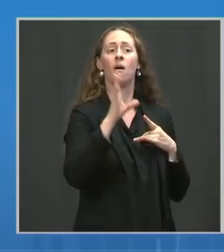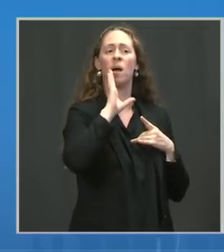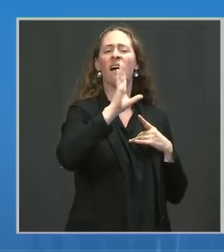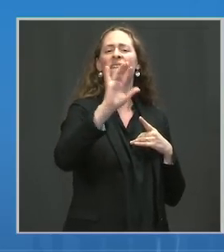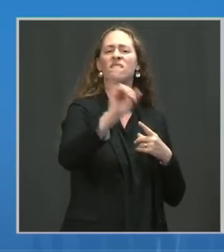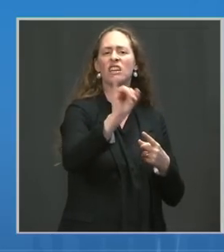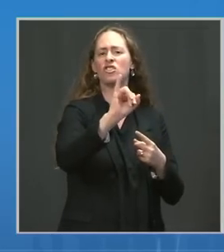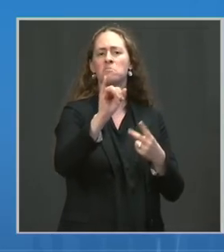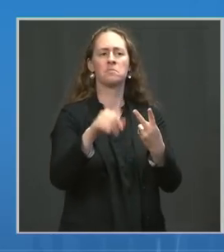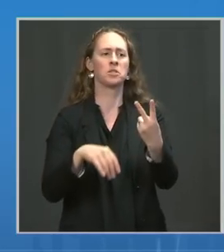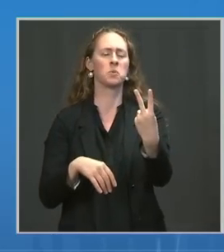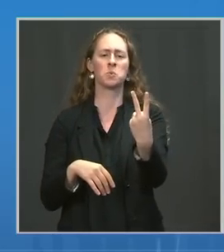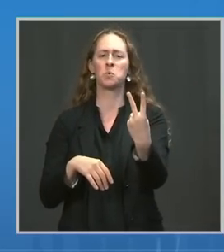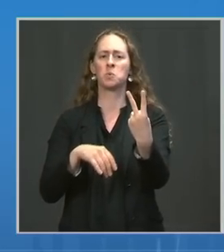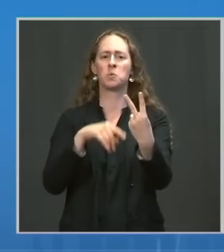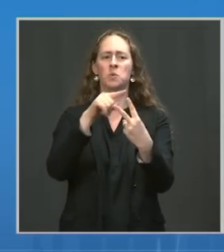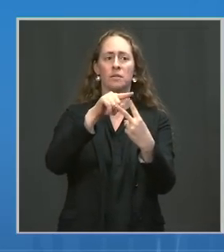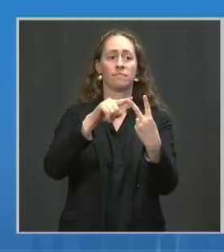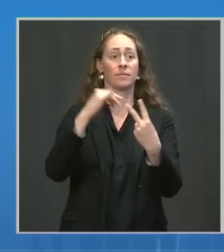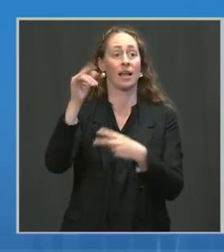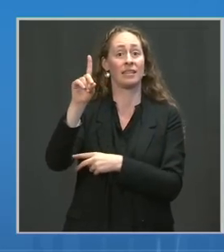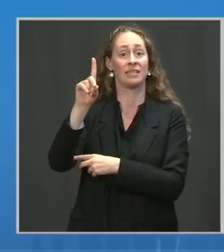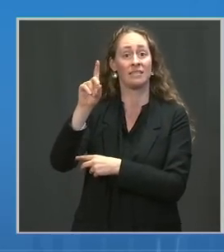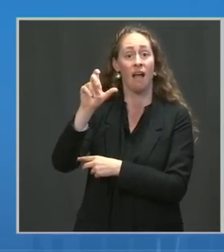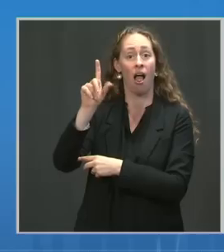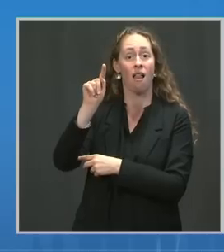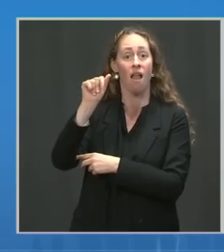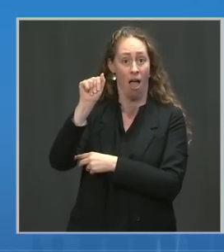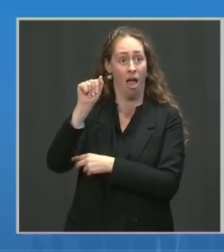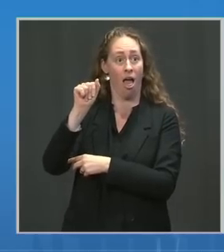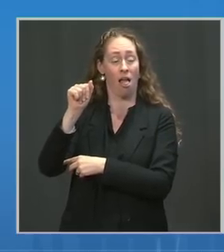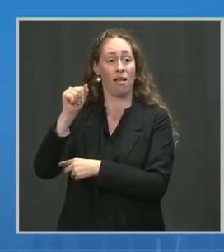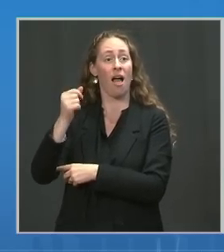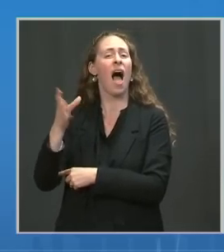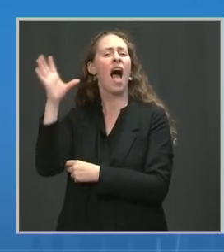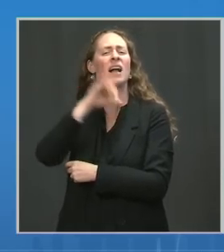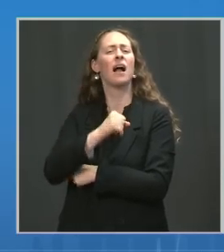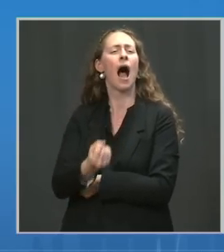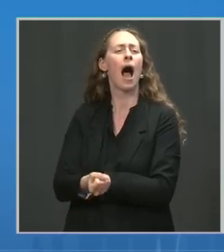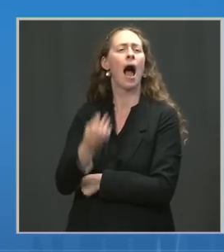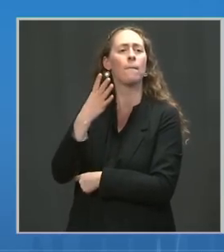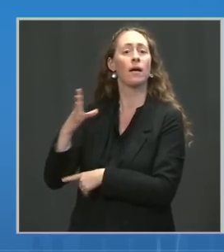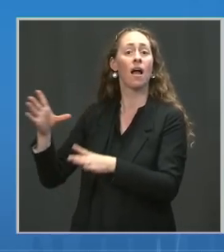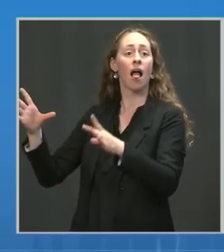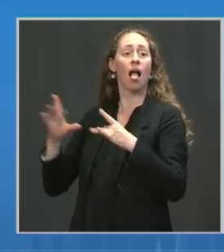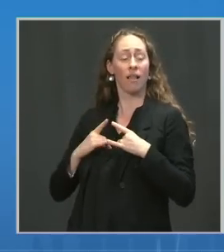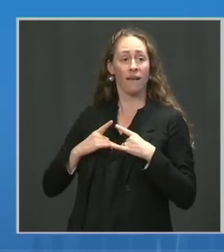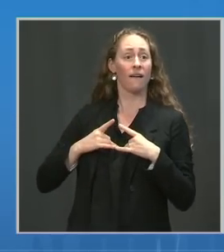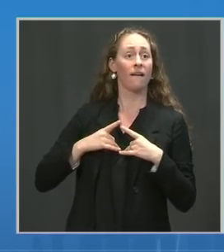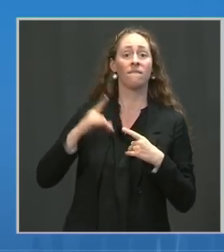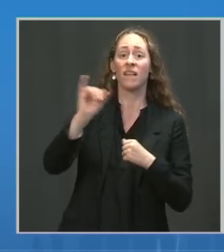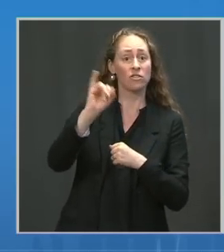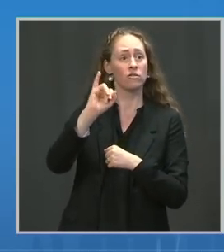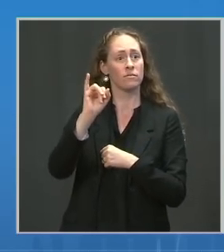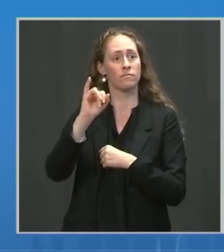If you get sick with the Delta variant, we estimate that you could infect about five other unvaccinated people --